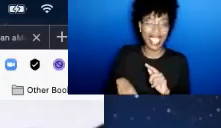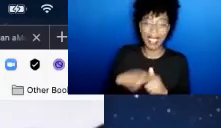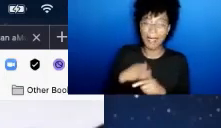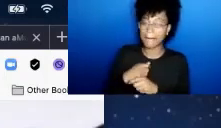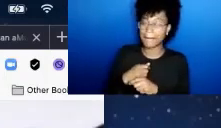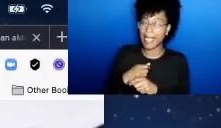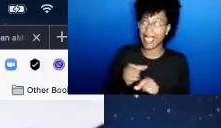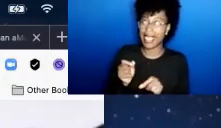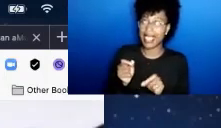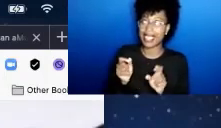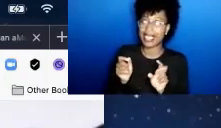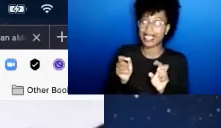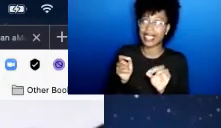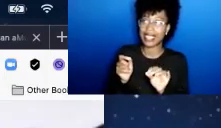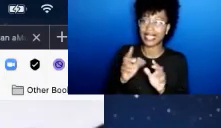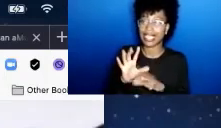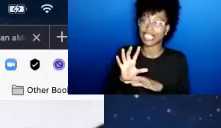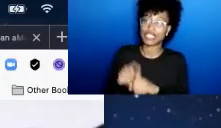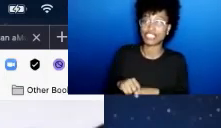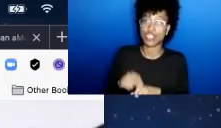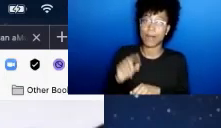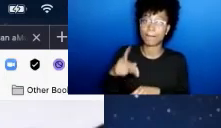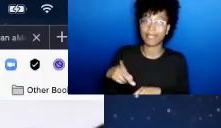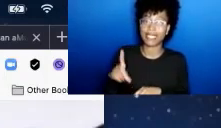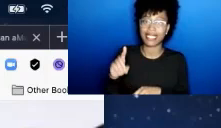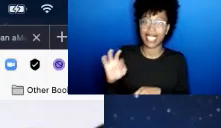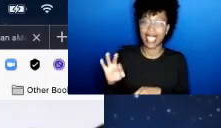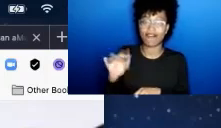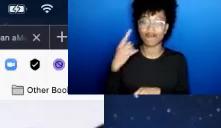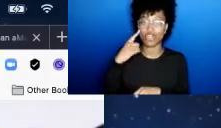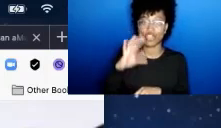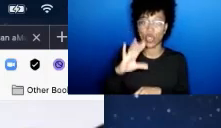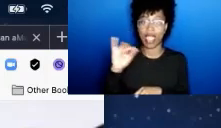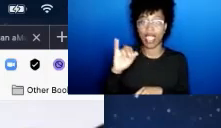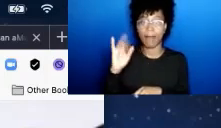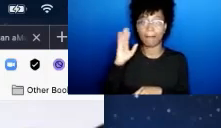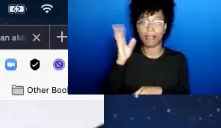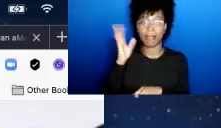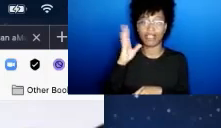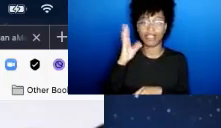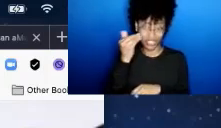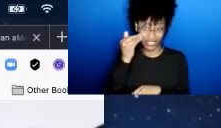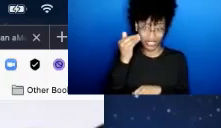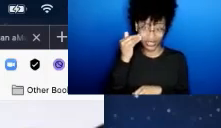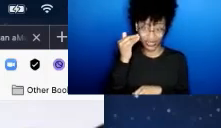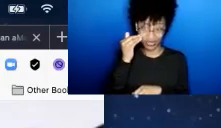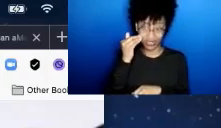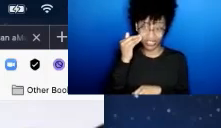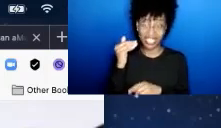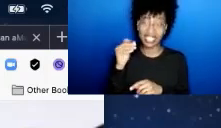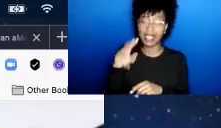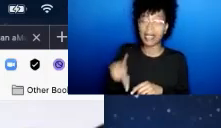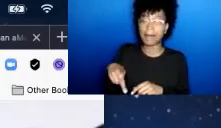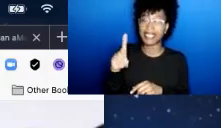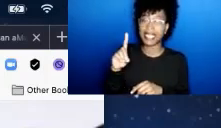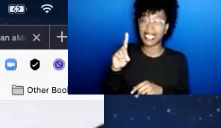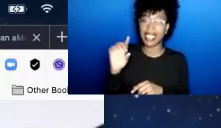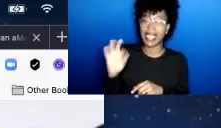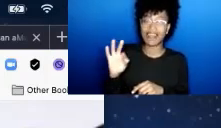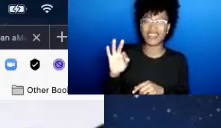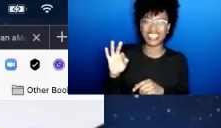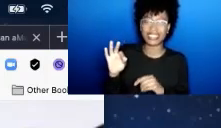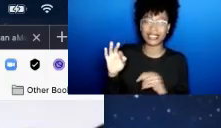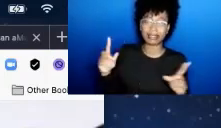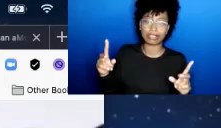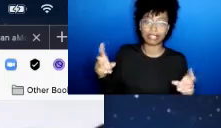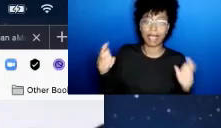PDF of an iPresentation. A PDF is simply a snapshot of the surface of this